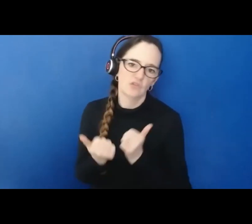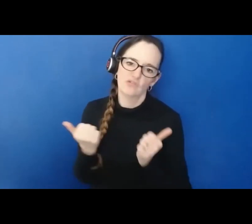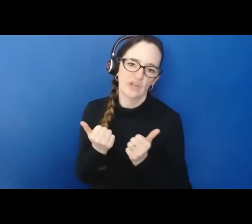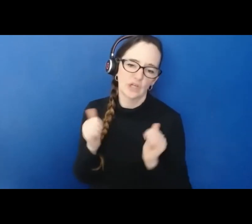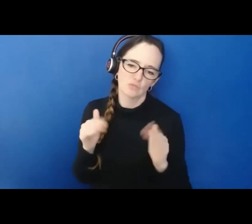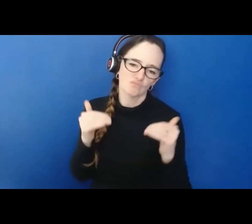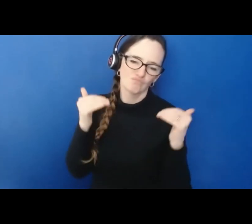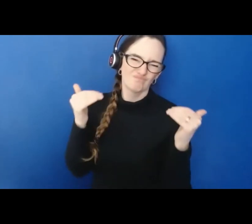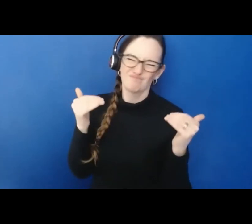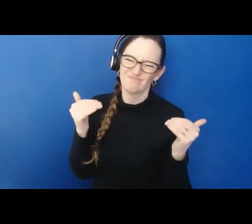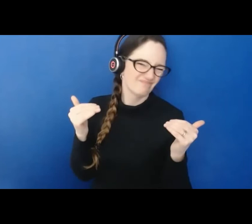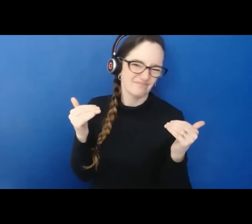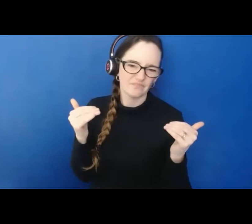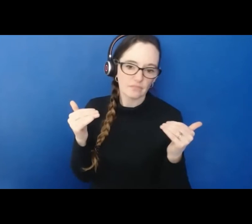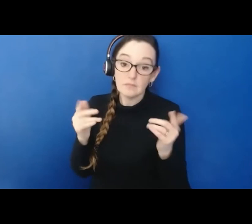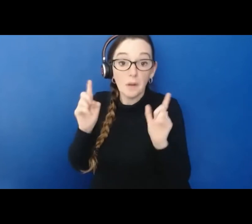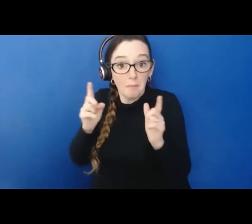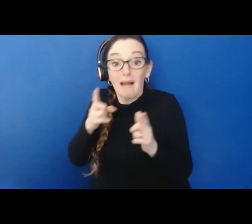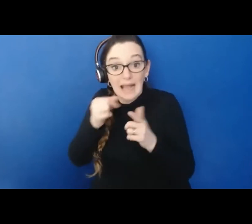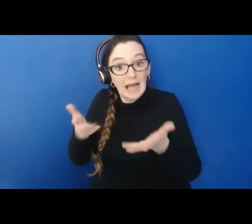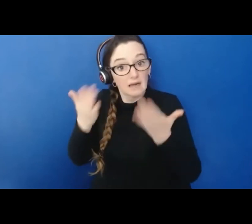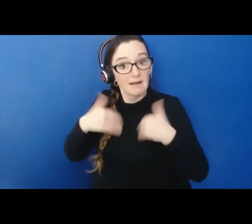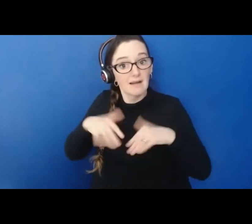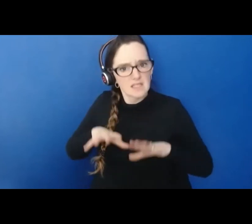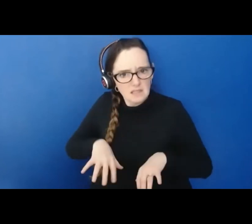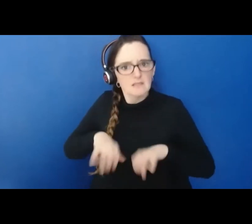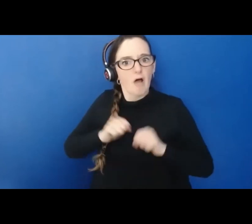be the beginning of a project, could be the closing edition of a project.